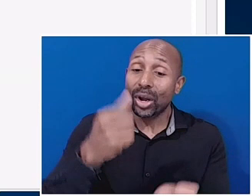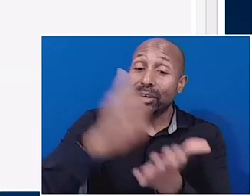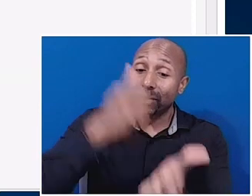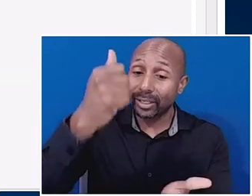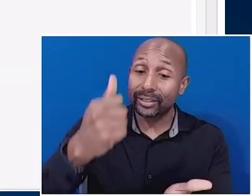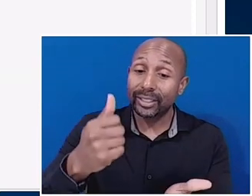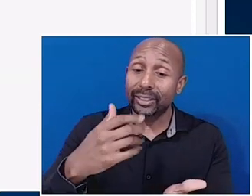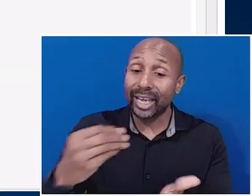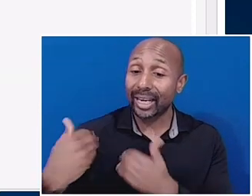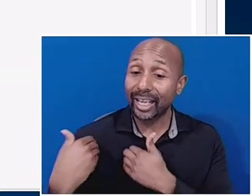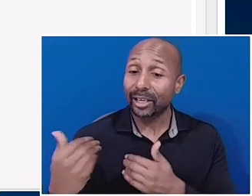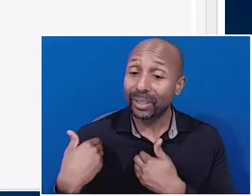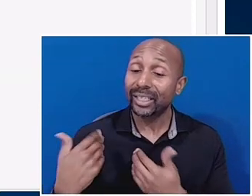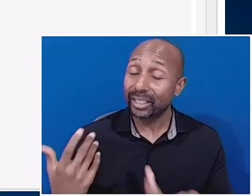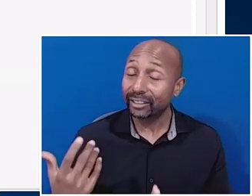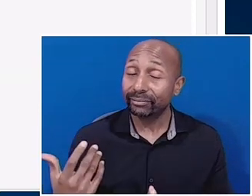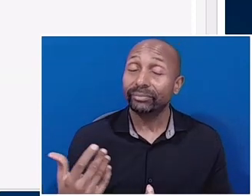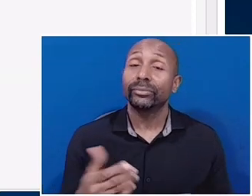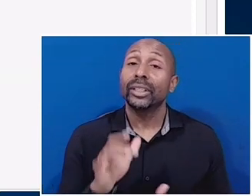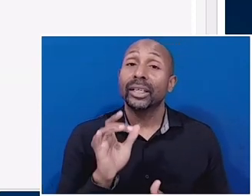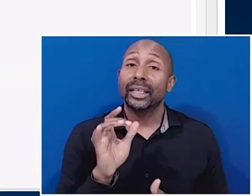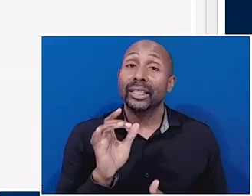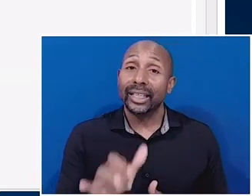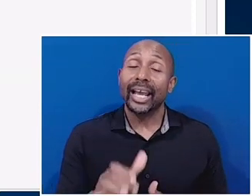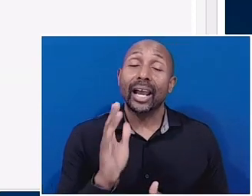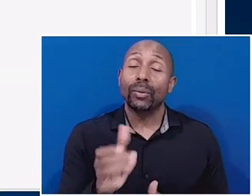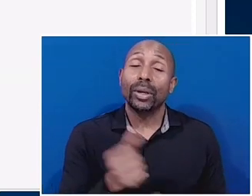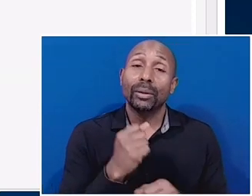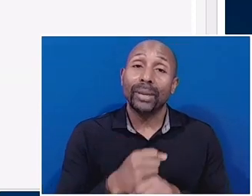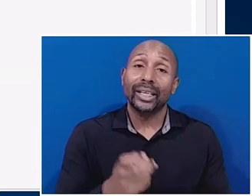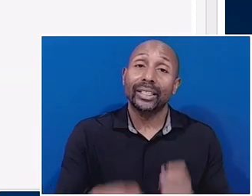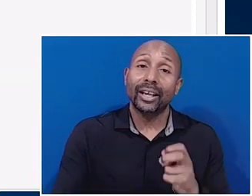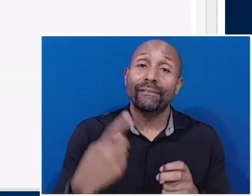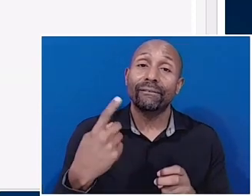for agencies to plan for capacity on a practical level, and it would